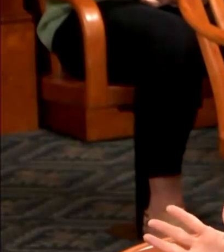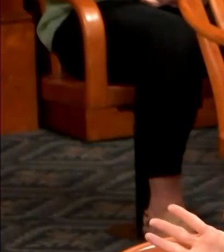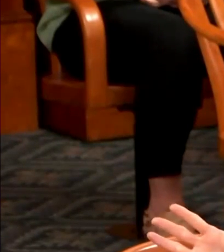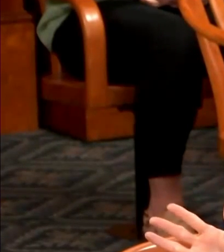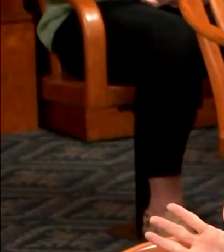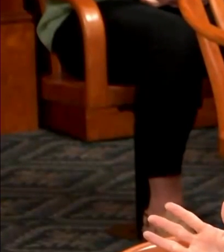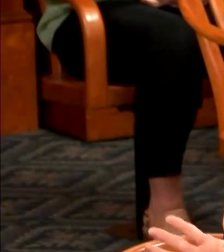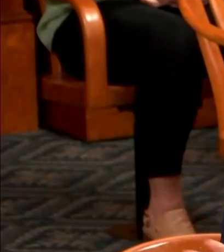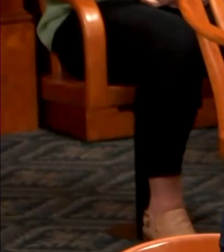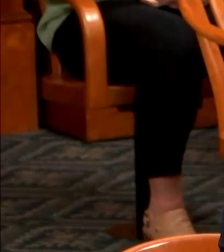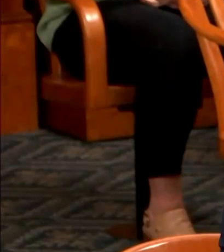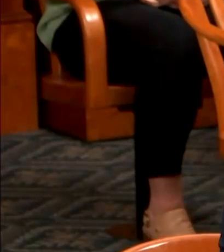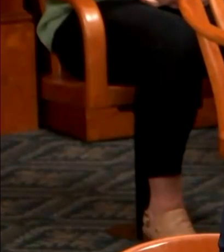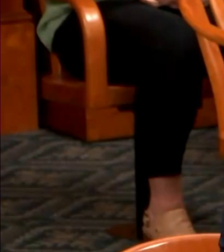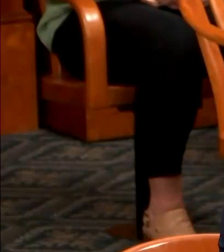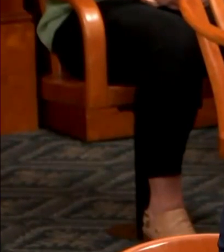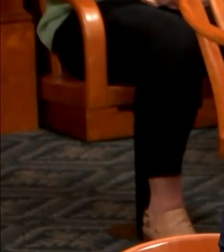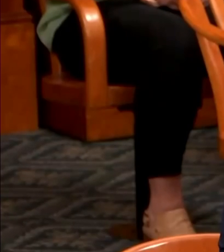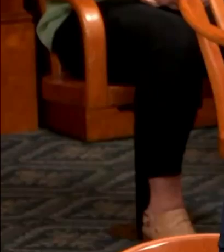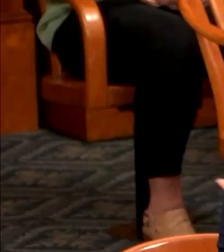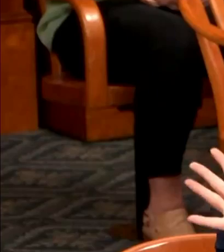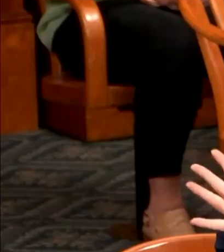THE APPOINTMENT ONLY METHOD SAVES TIME AND ALLOWS FOR MORE